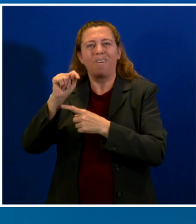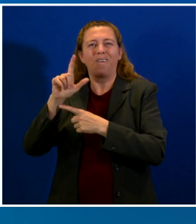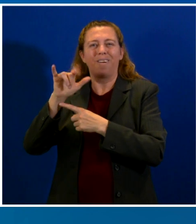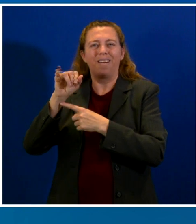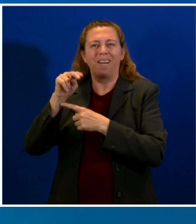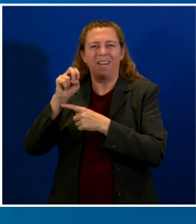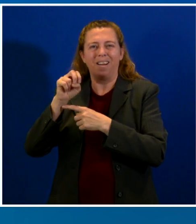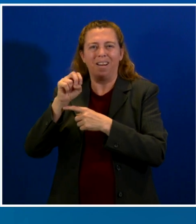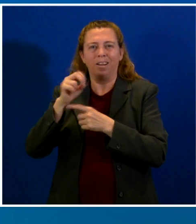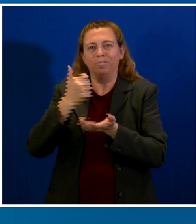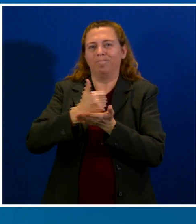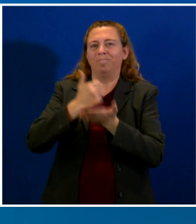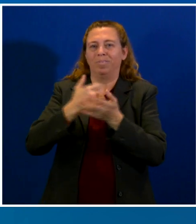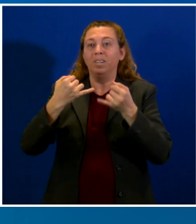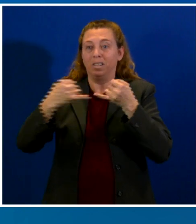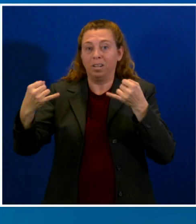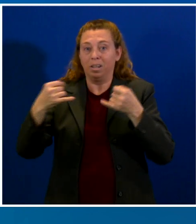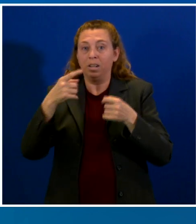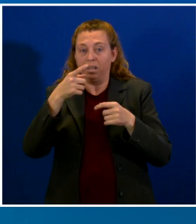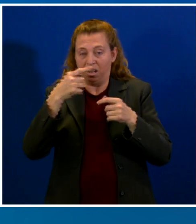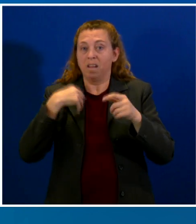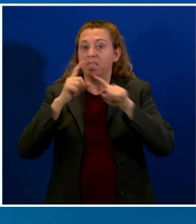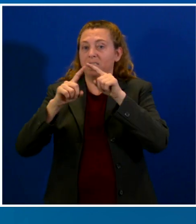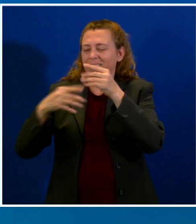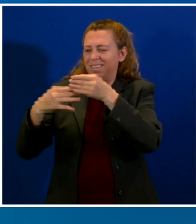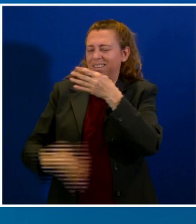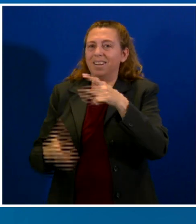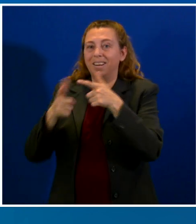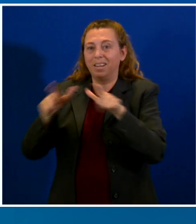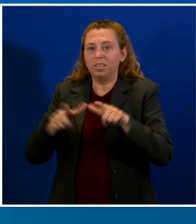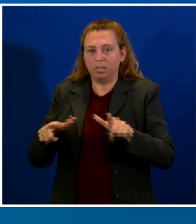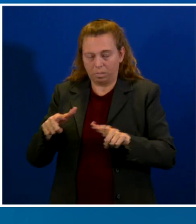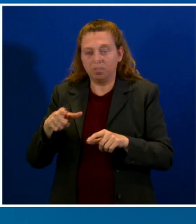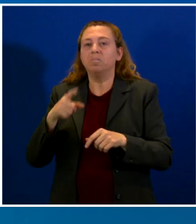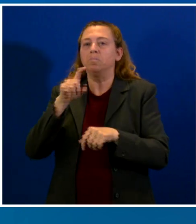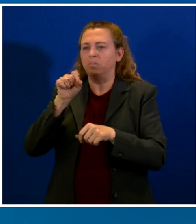languages. Thank you for your patience and persistence Vancouver.